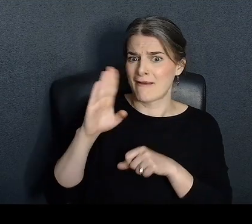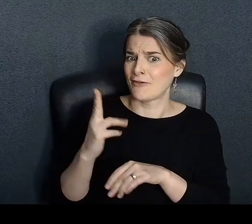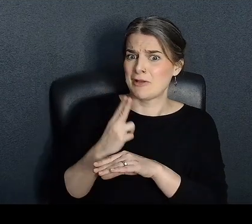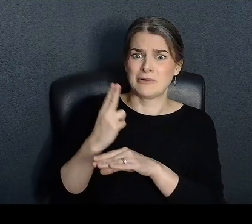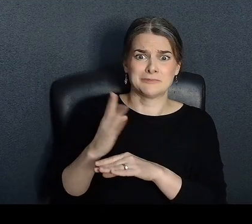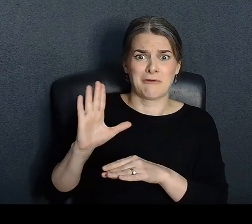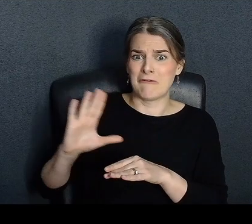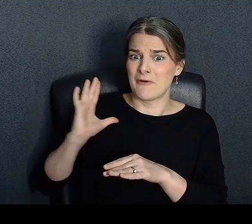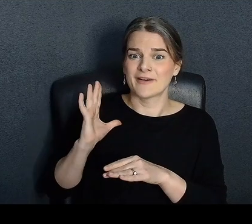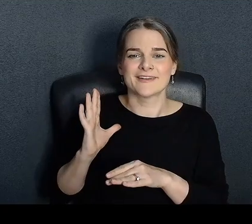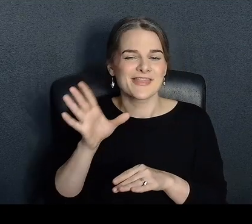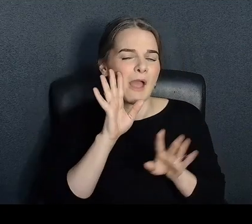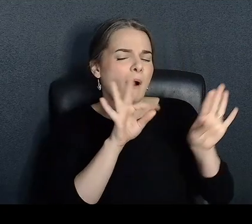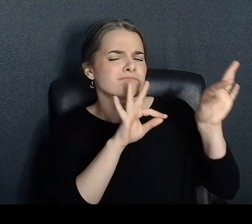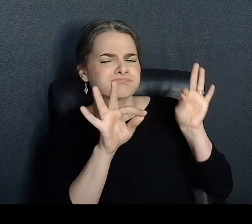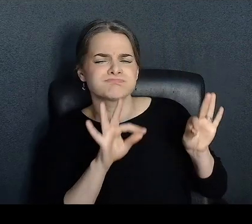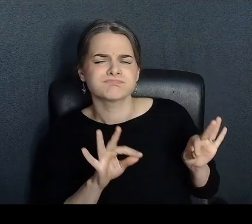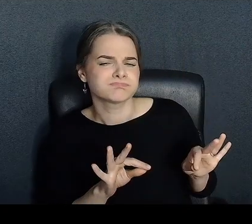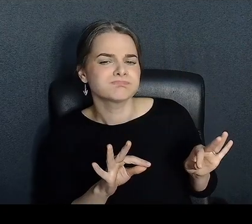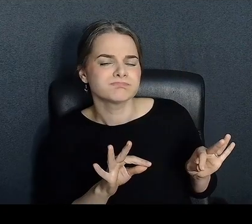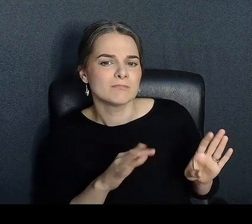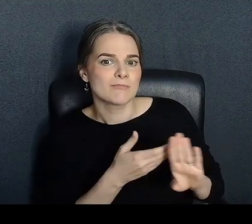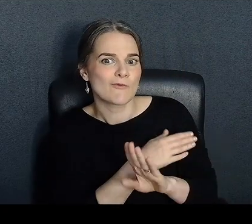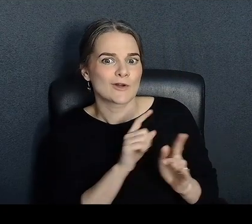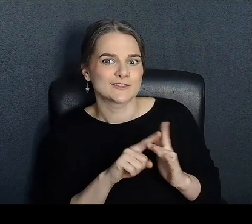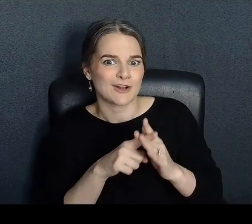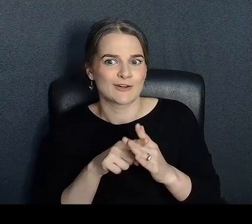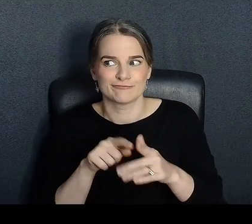they will tell you how to do that before the call is placed.